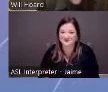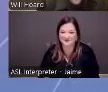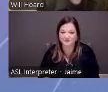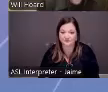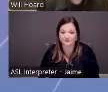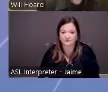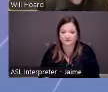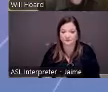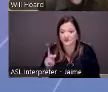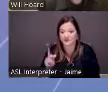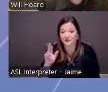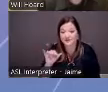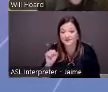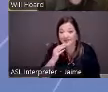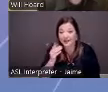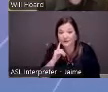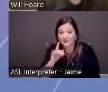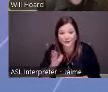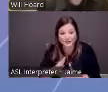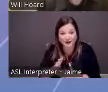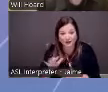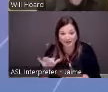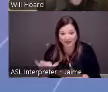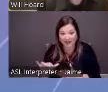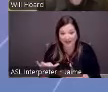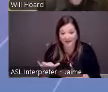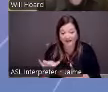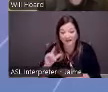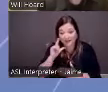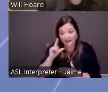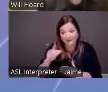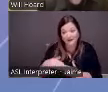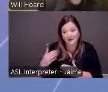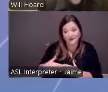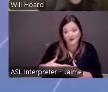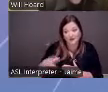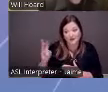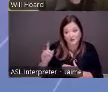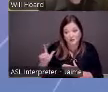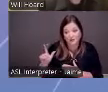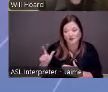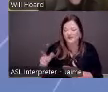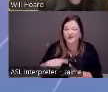Thanks for sharing about that. I think I'm going to move it on to Will, and then we can come back to any of these questions